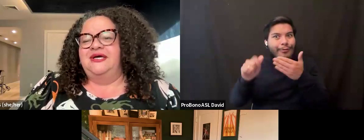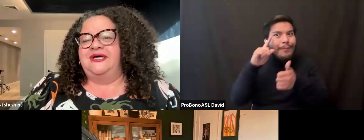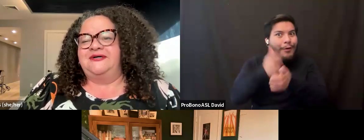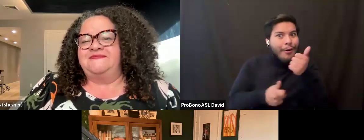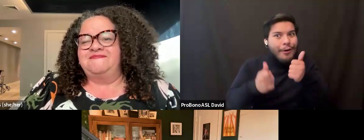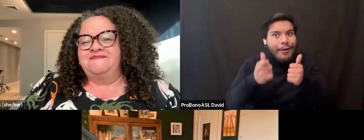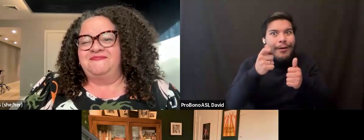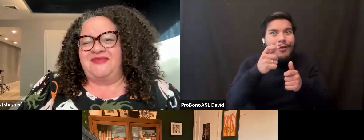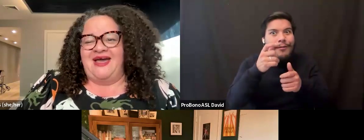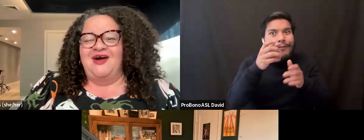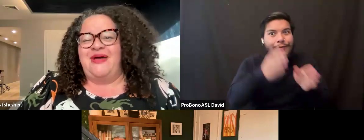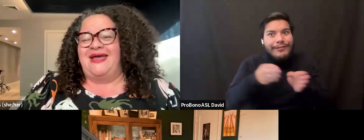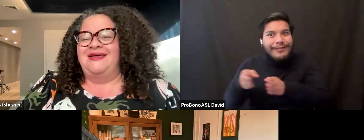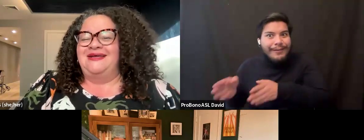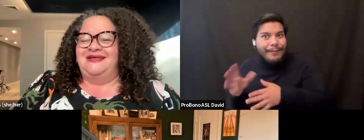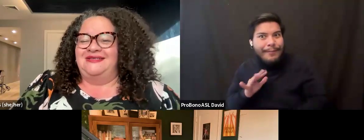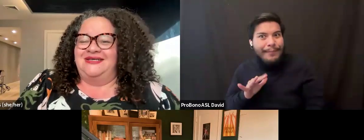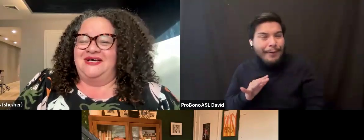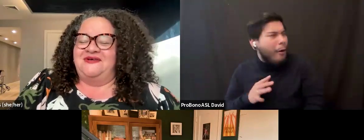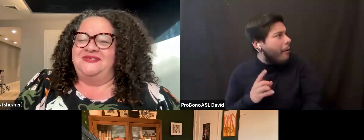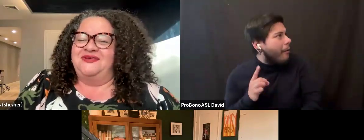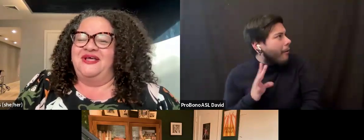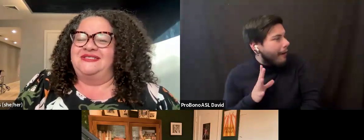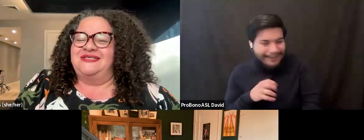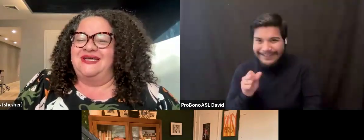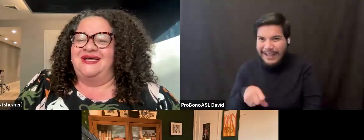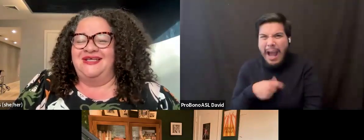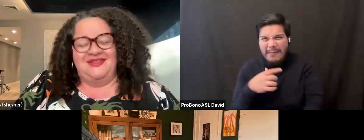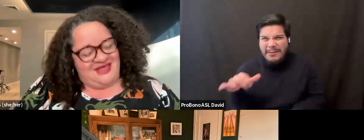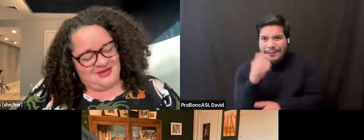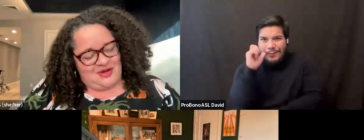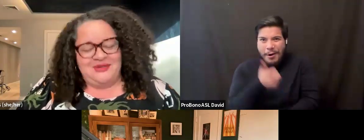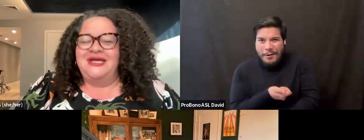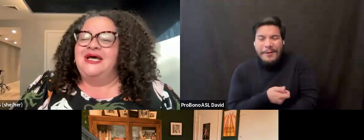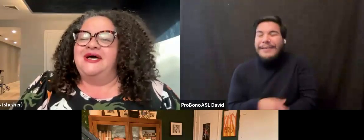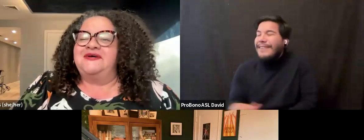Oh man. Yeah. Oh man. Tomorrow. So thank you Aubrey. Sure.